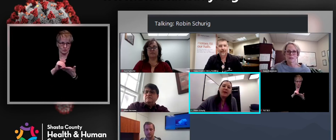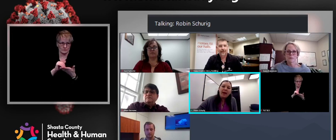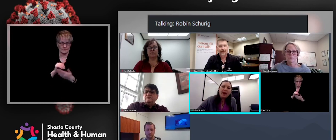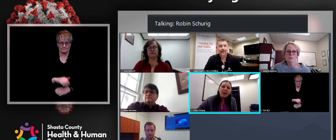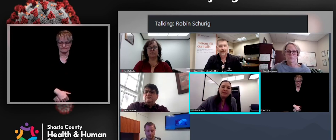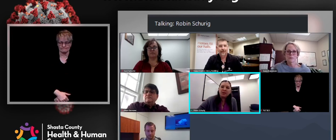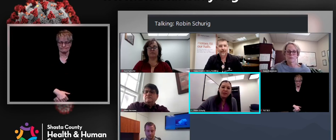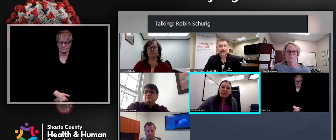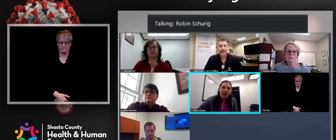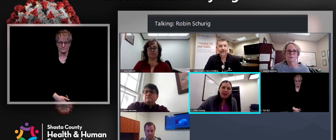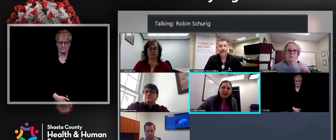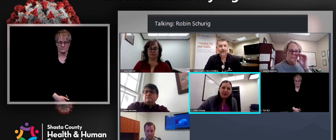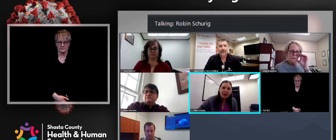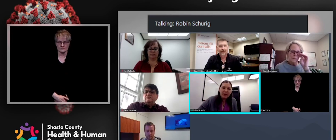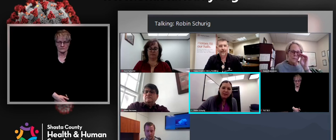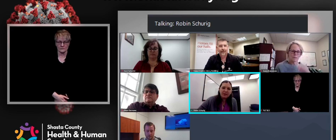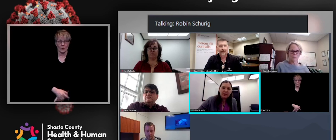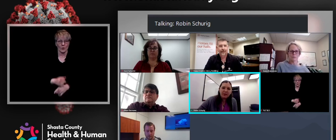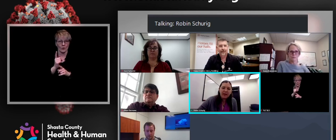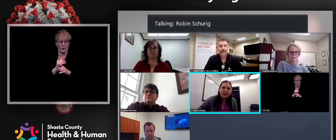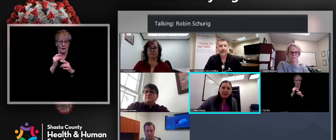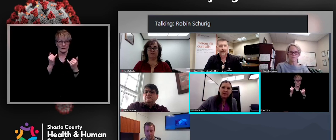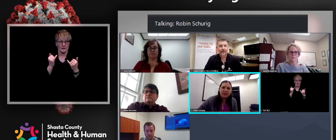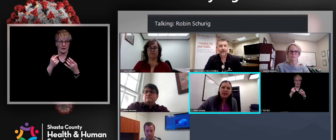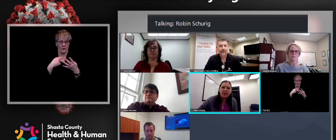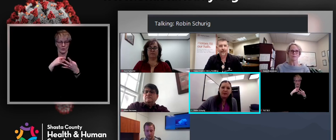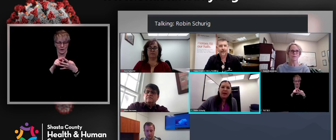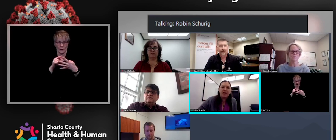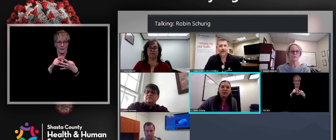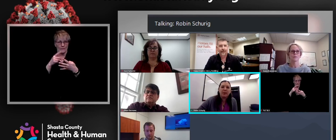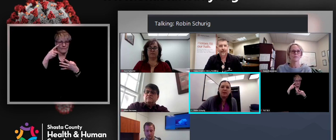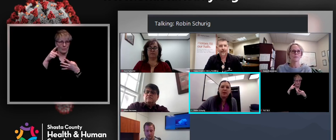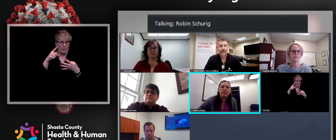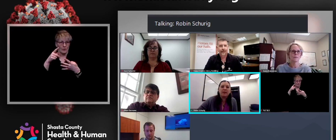tier right now is actually not because of our positivity rate it's because of our case rate,